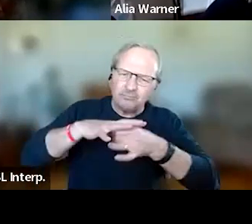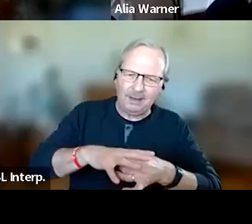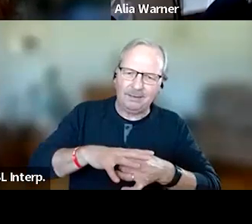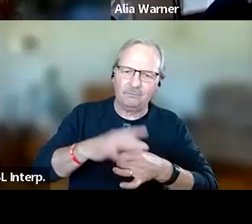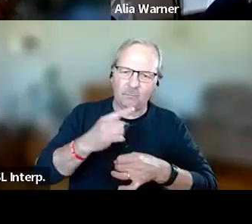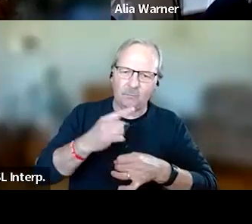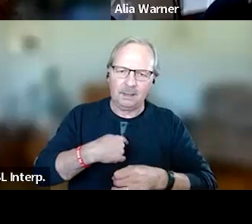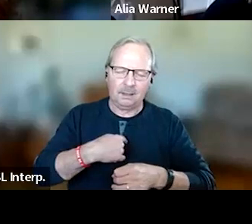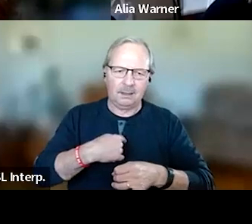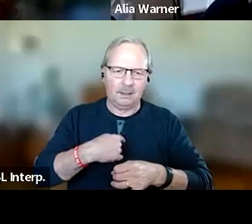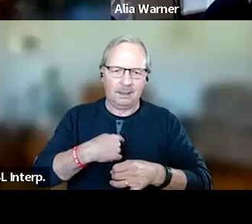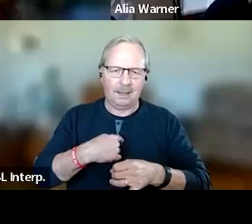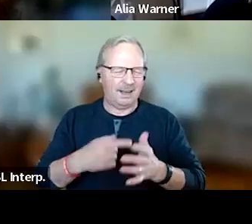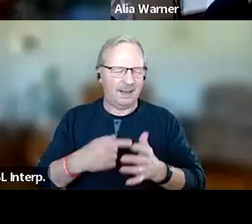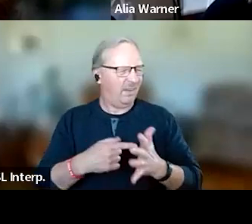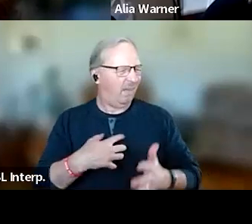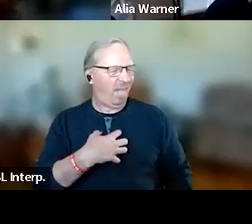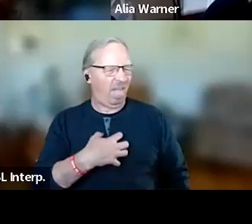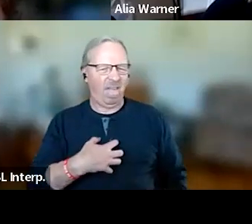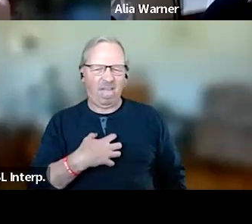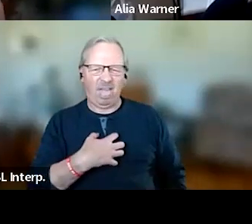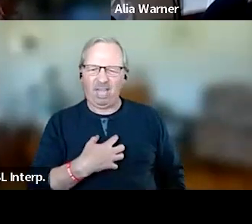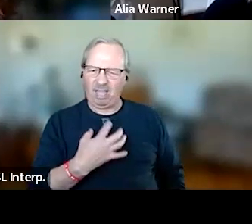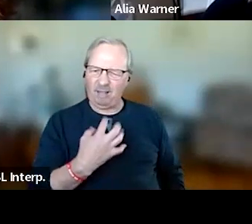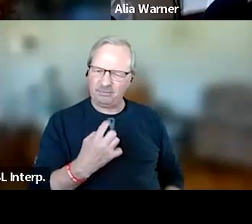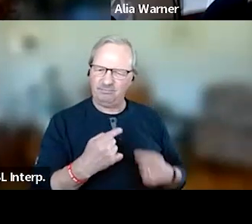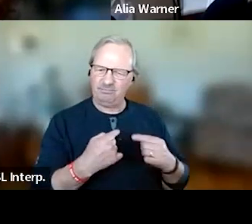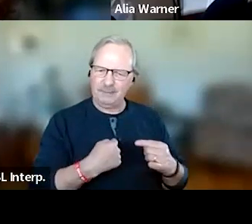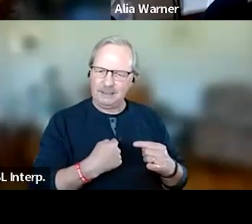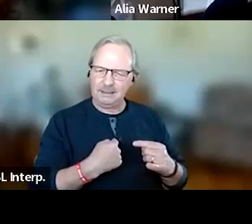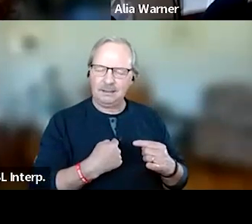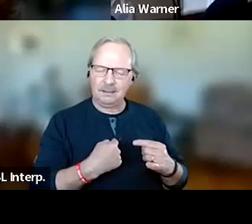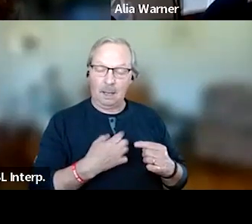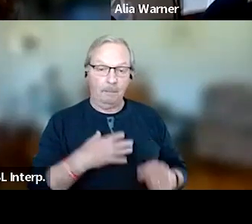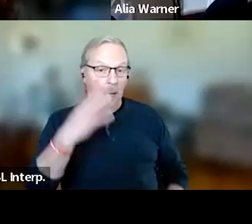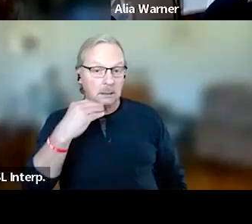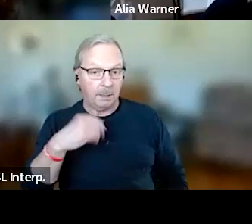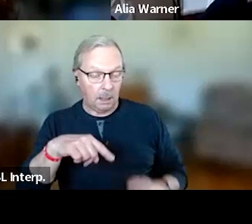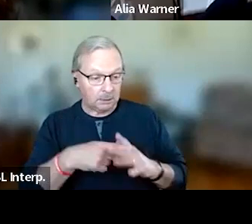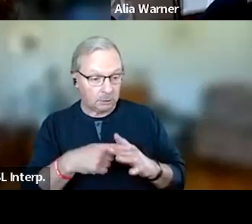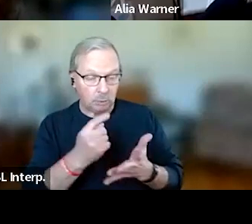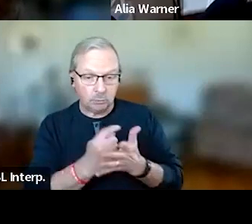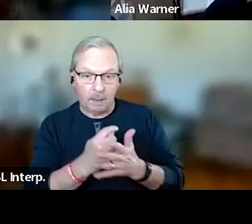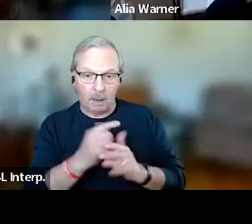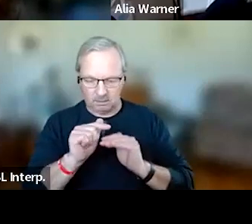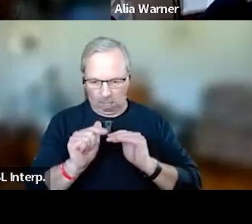of degradating, because, you know, and from my experience when I started treatment I was at a very low place and to climb myself up